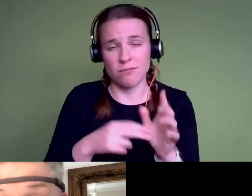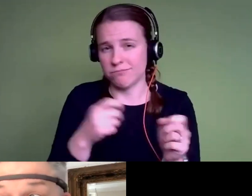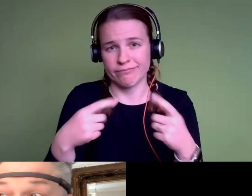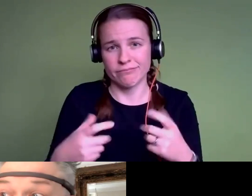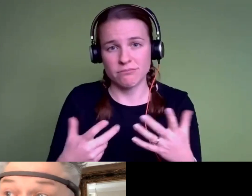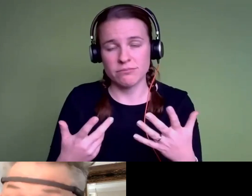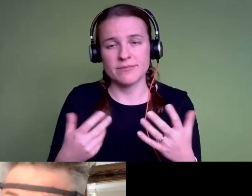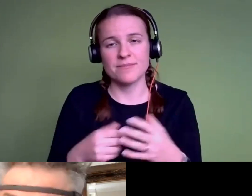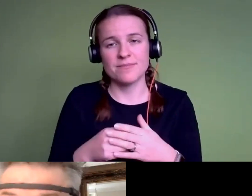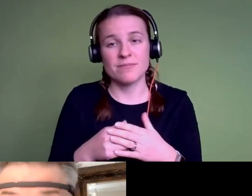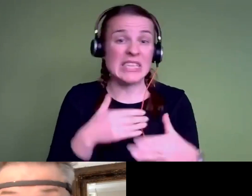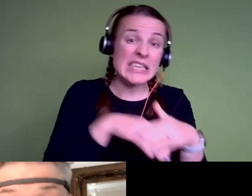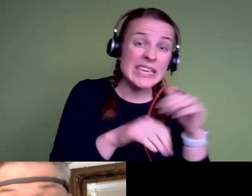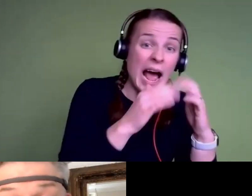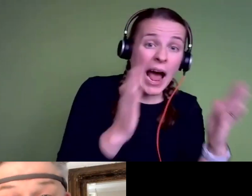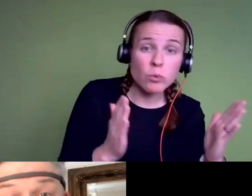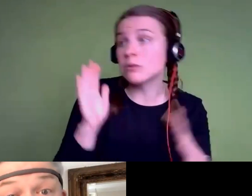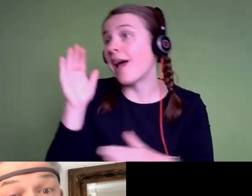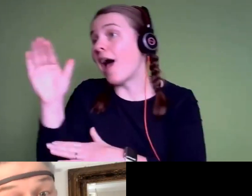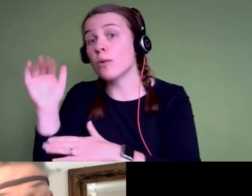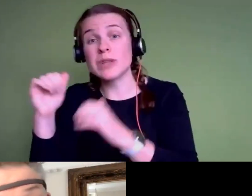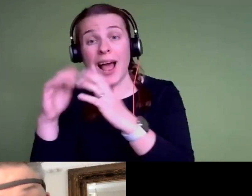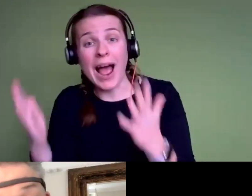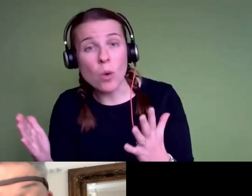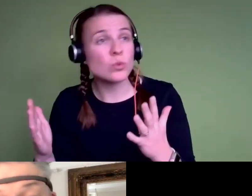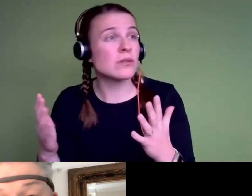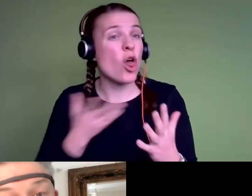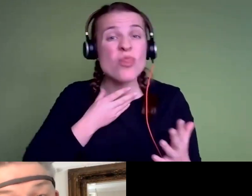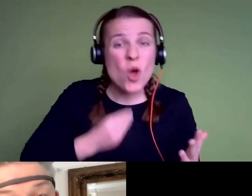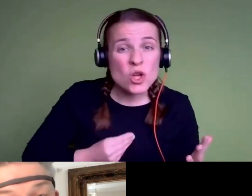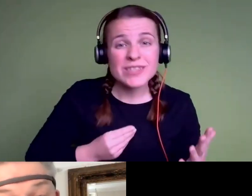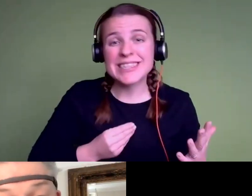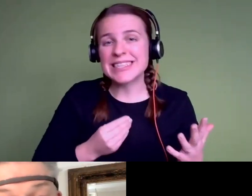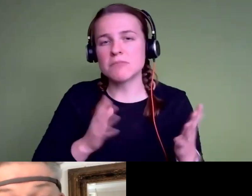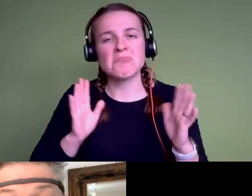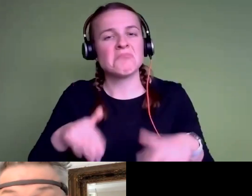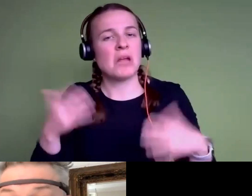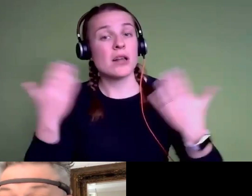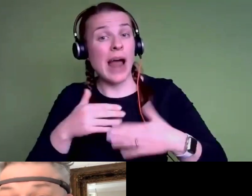. A plant has lots of different signals inside it . Whether inside a house,